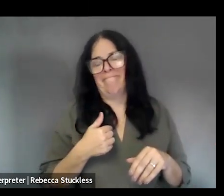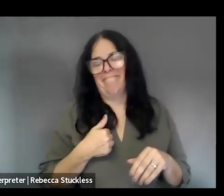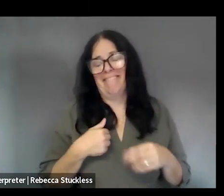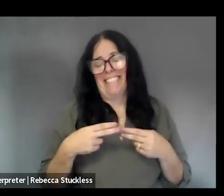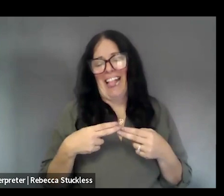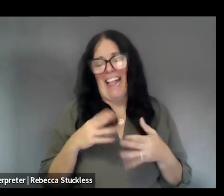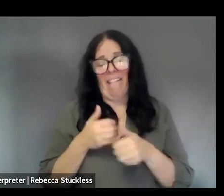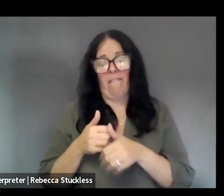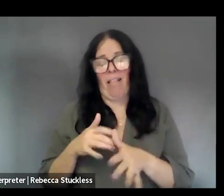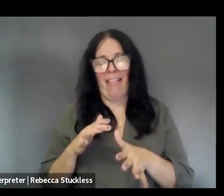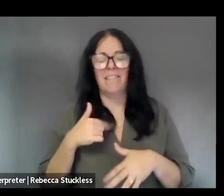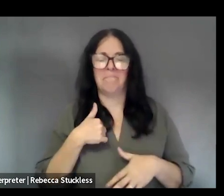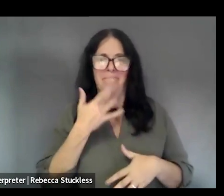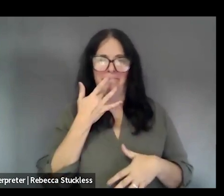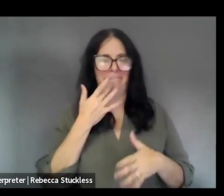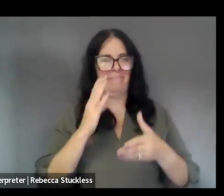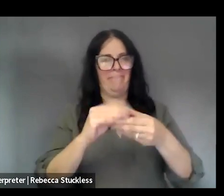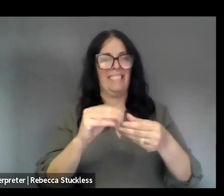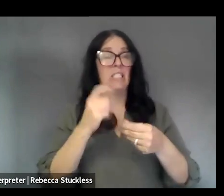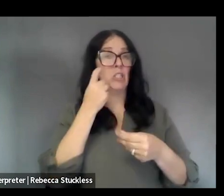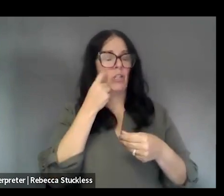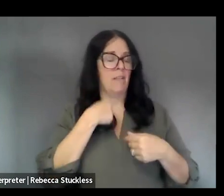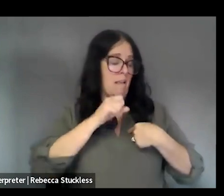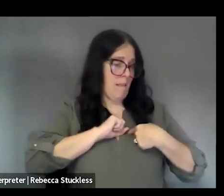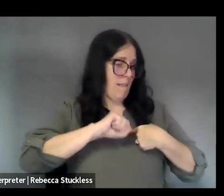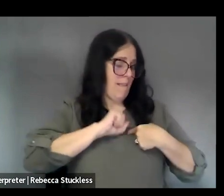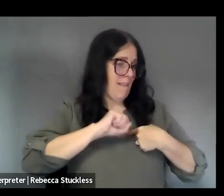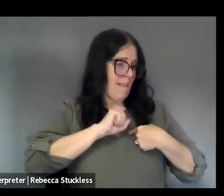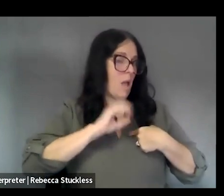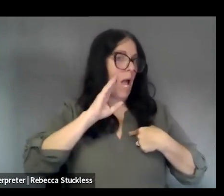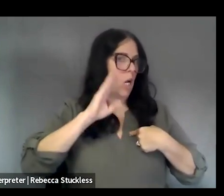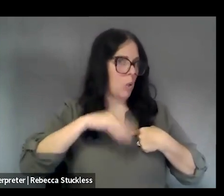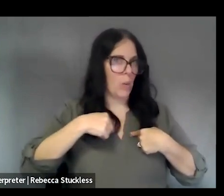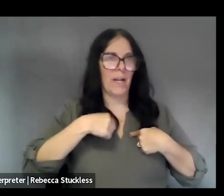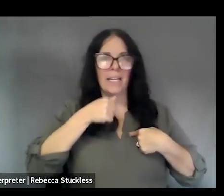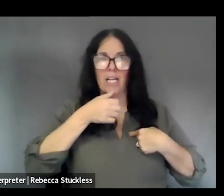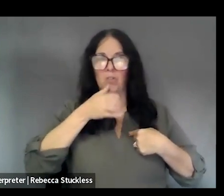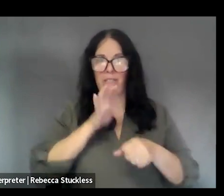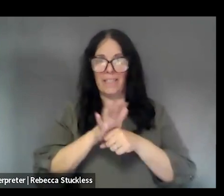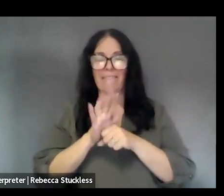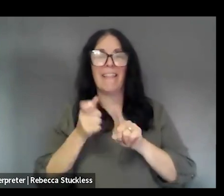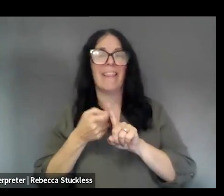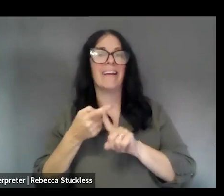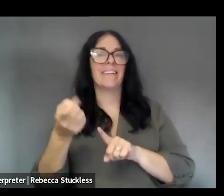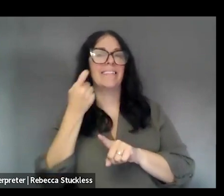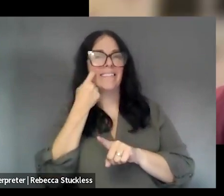it's funny, I just had a coughing fit because I know I'm dehydrated and so I have my water